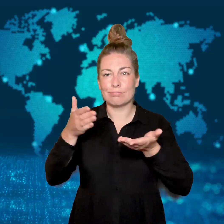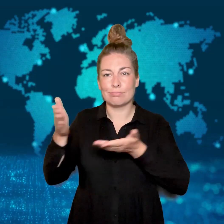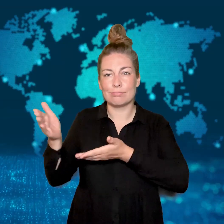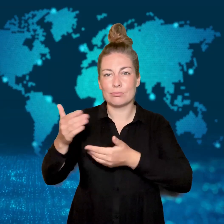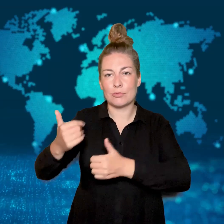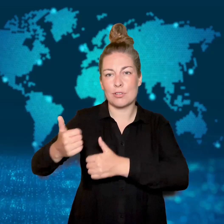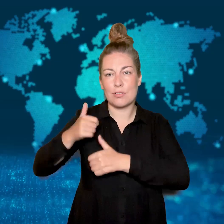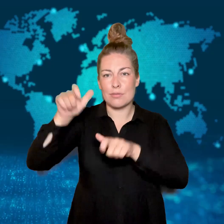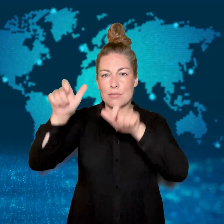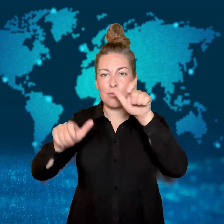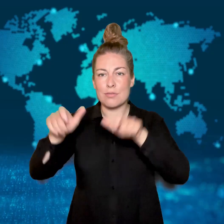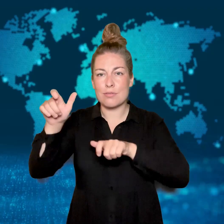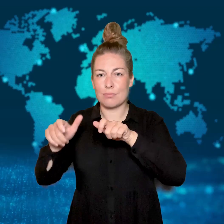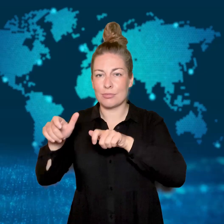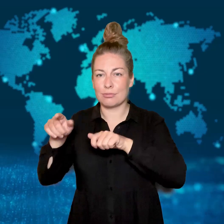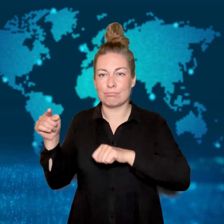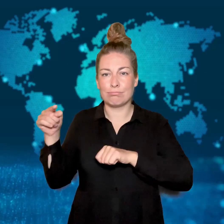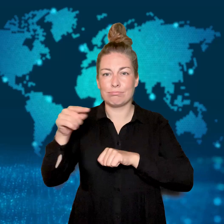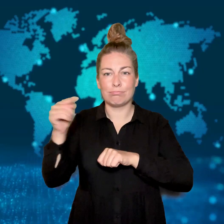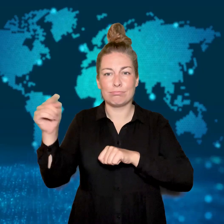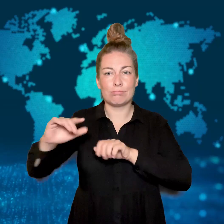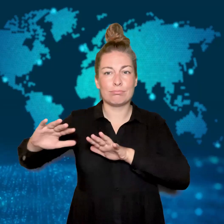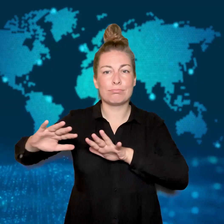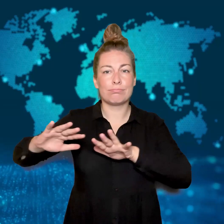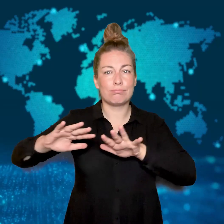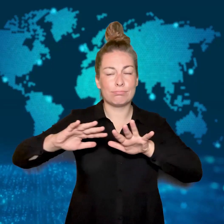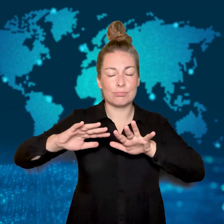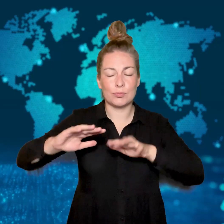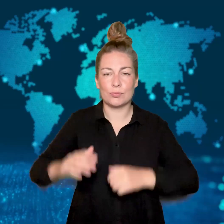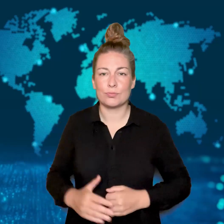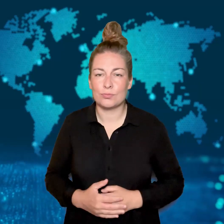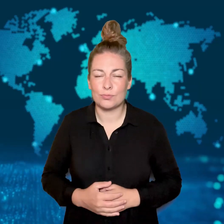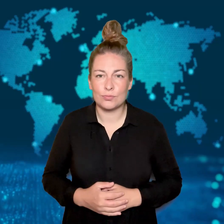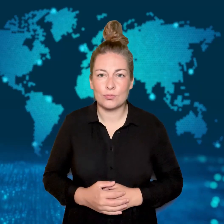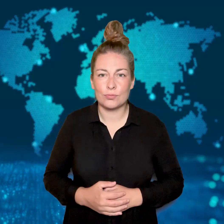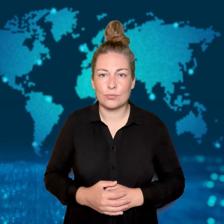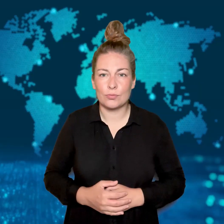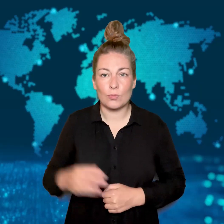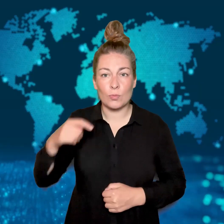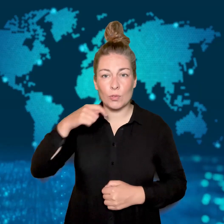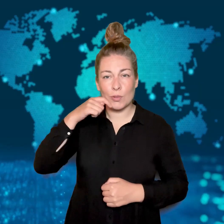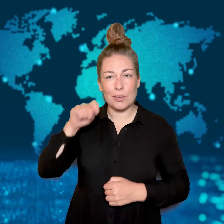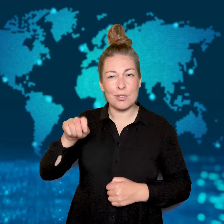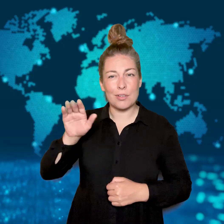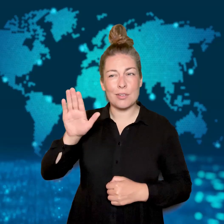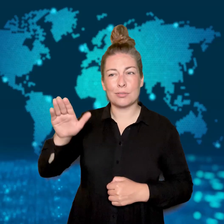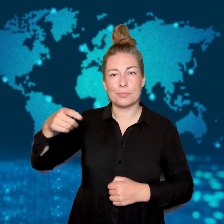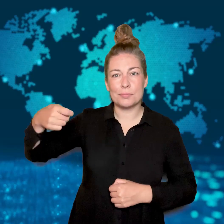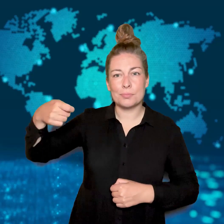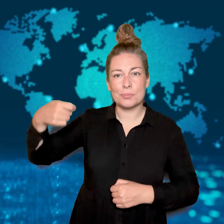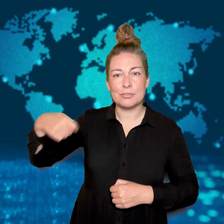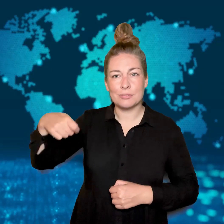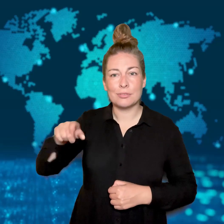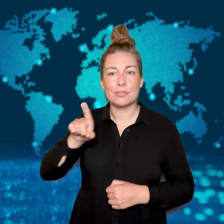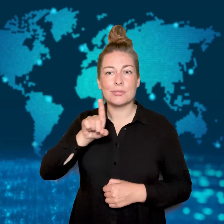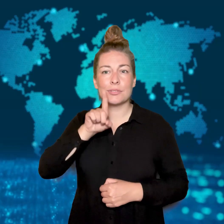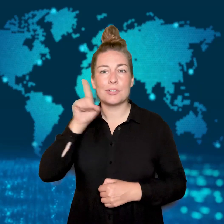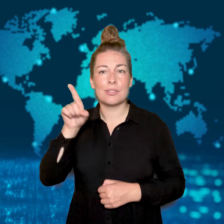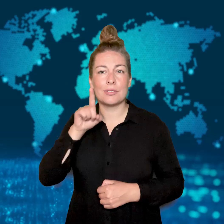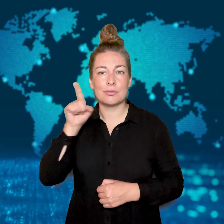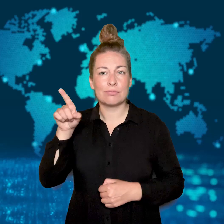It appears that Russia is deploying more troops to the area in response.